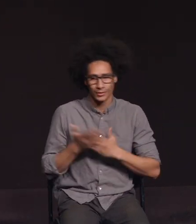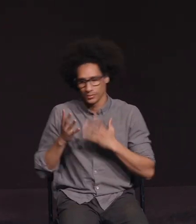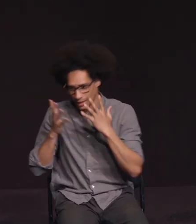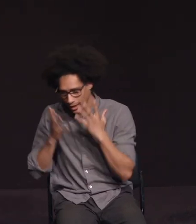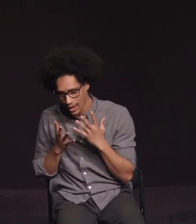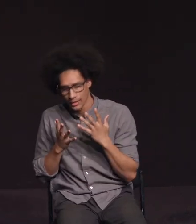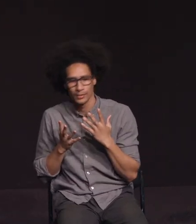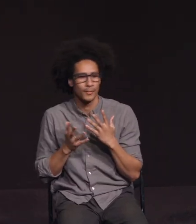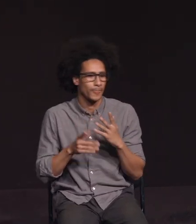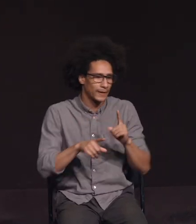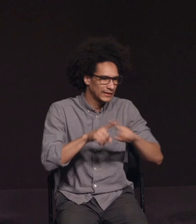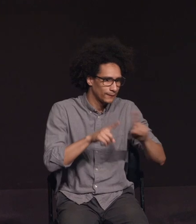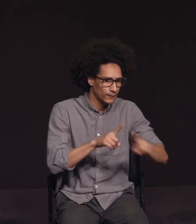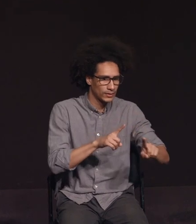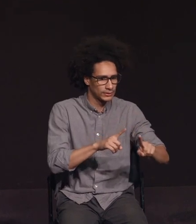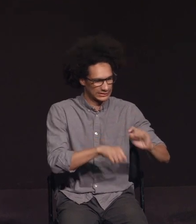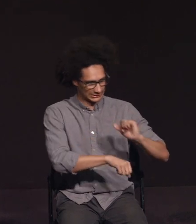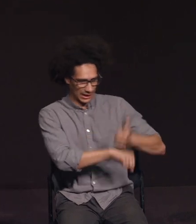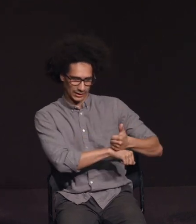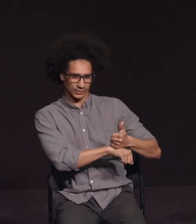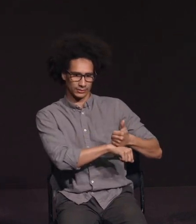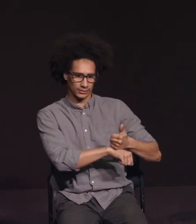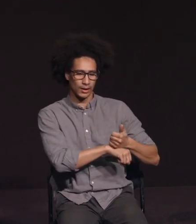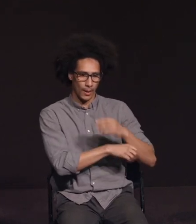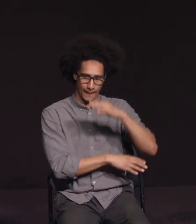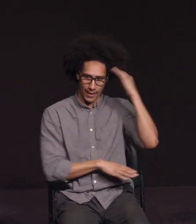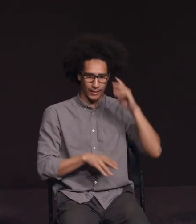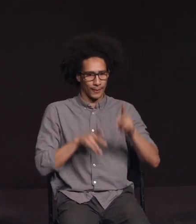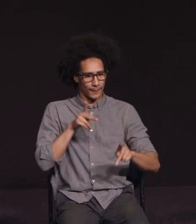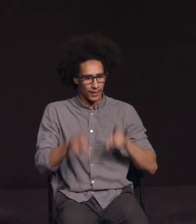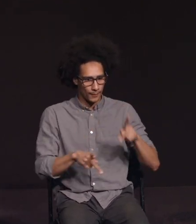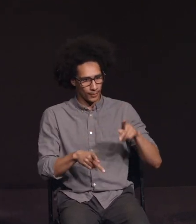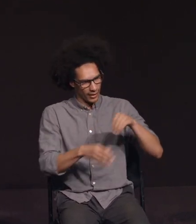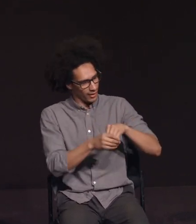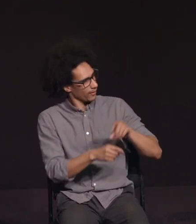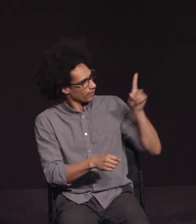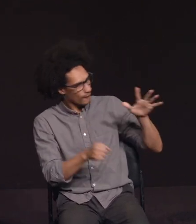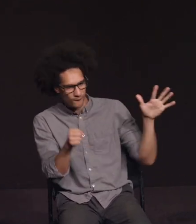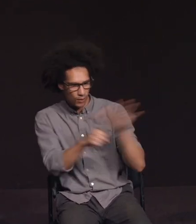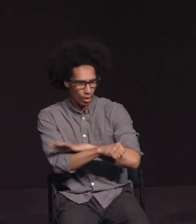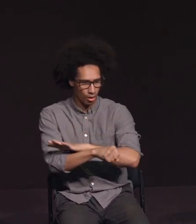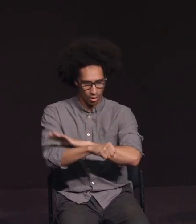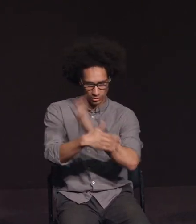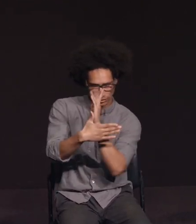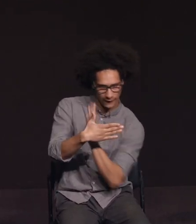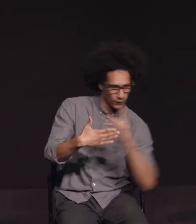in different settings. Black people in their full diversity, not necessarily